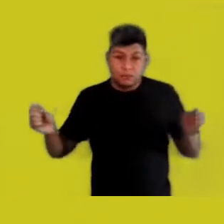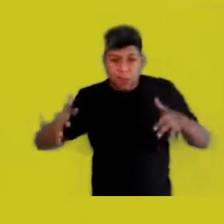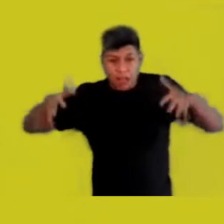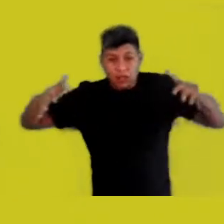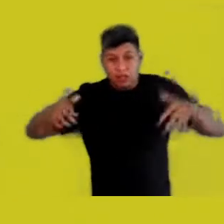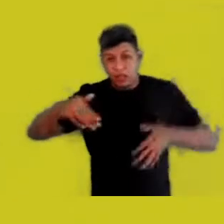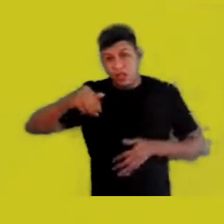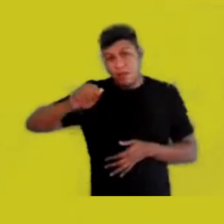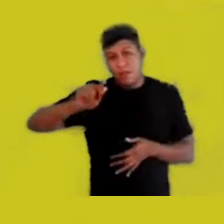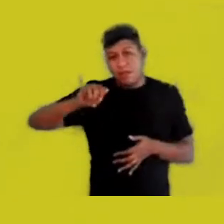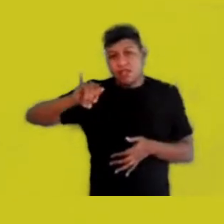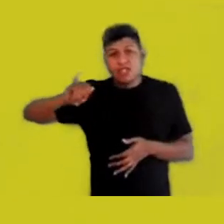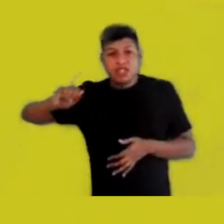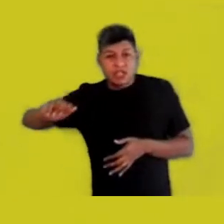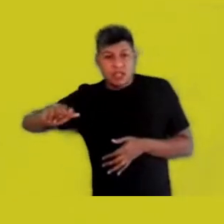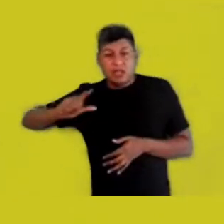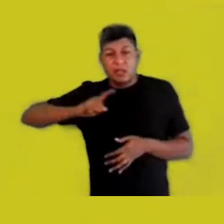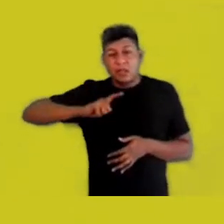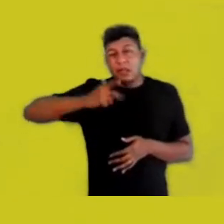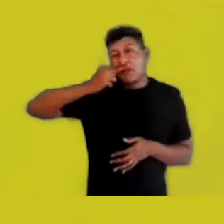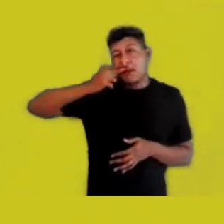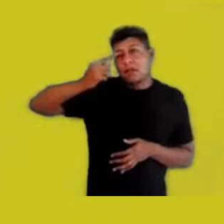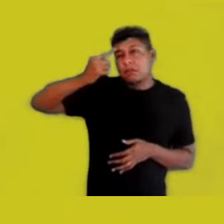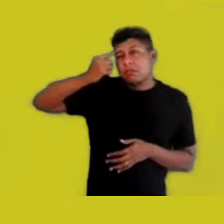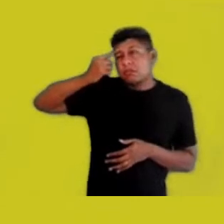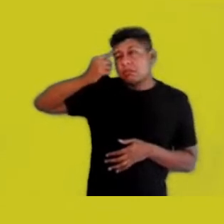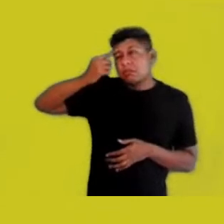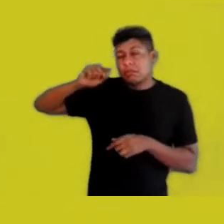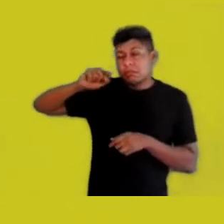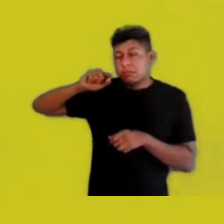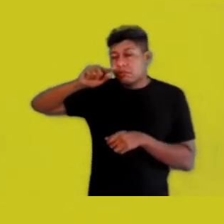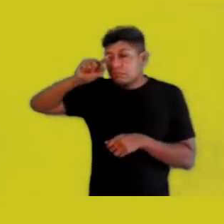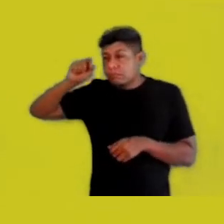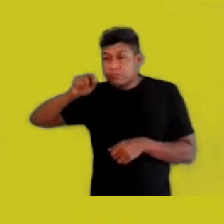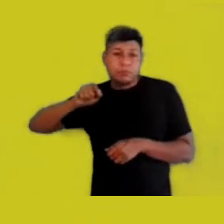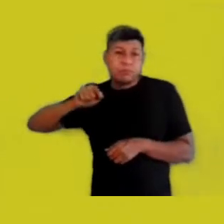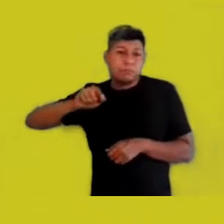pops up in our heads, and at the same time, fascination and admiration.